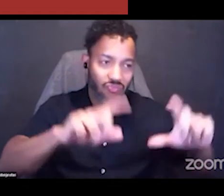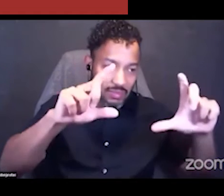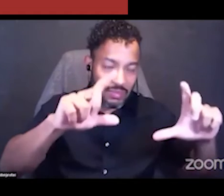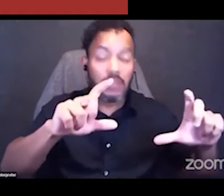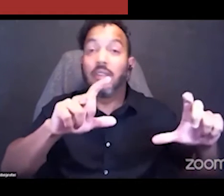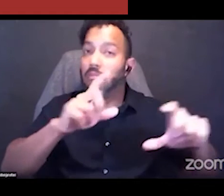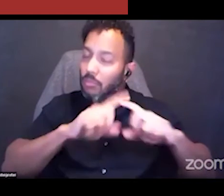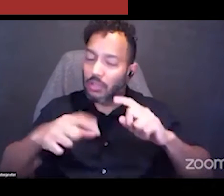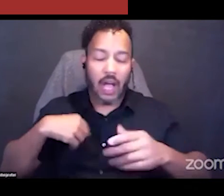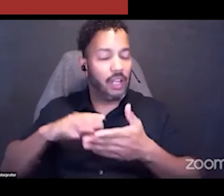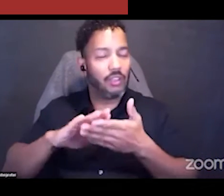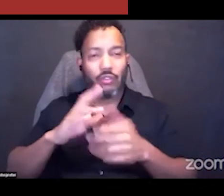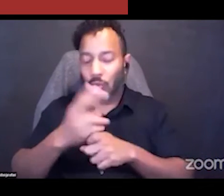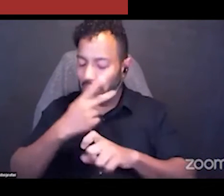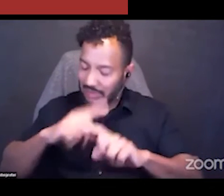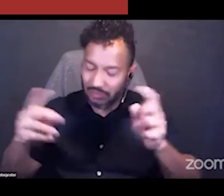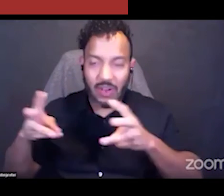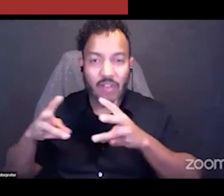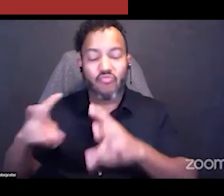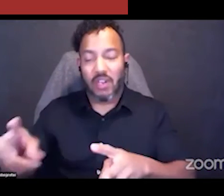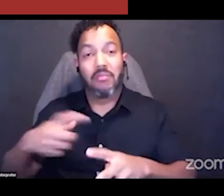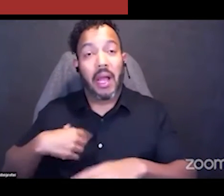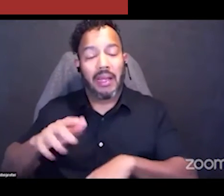issue that we are gathered to discuss really is.